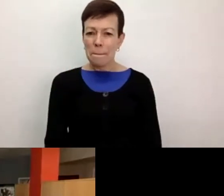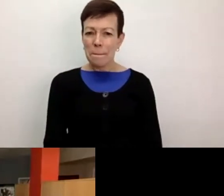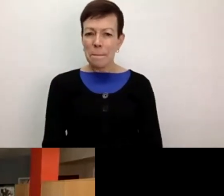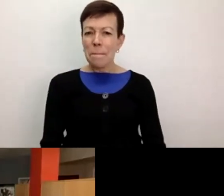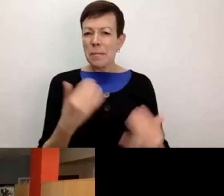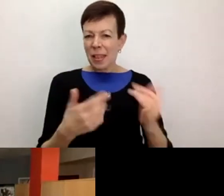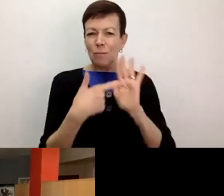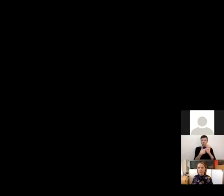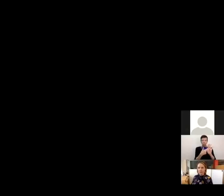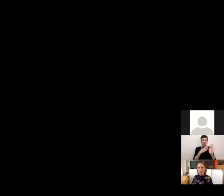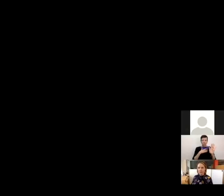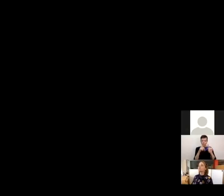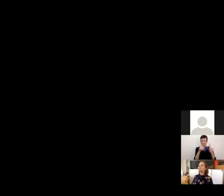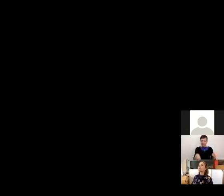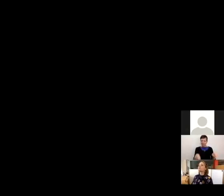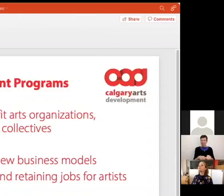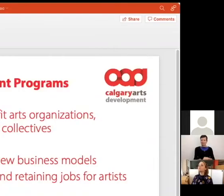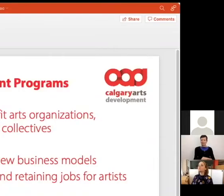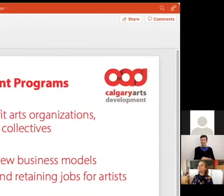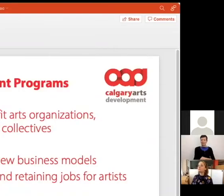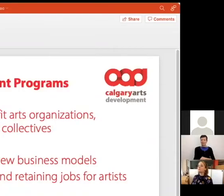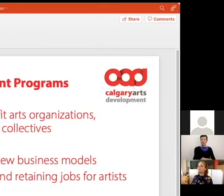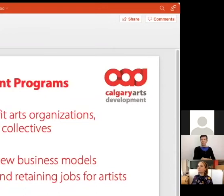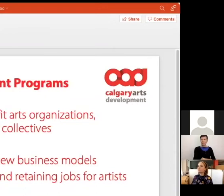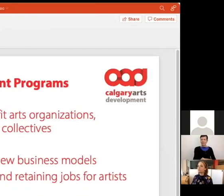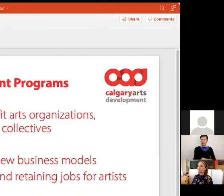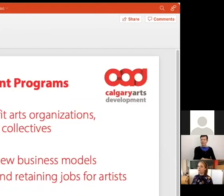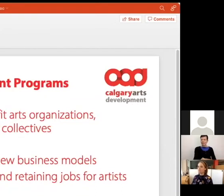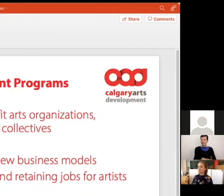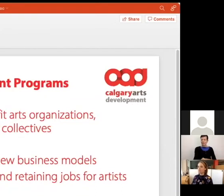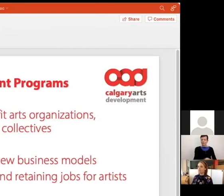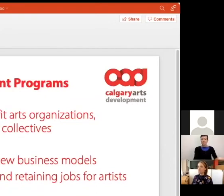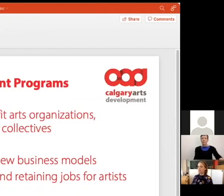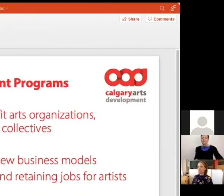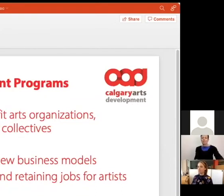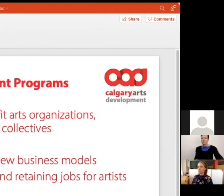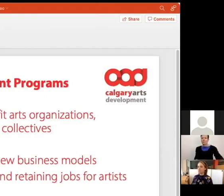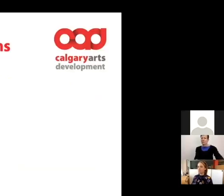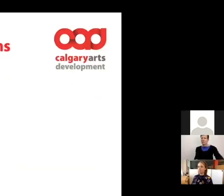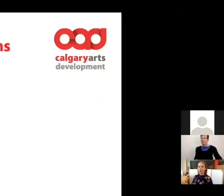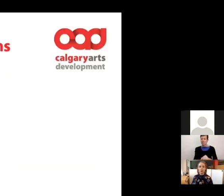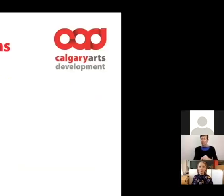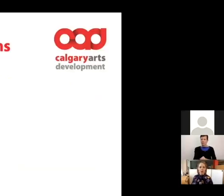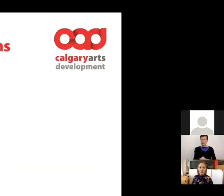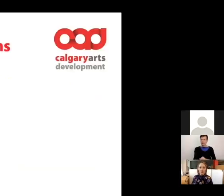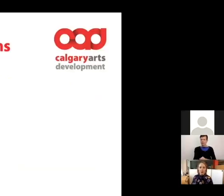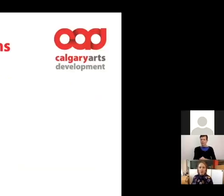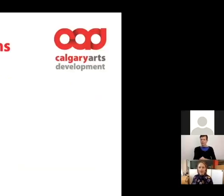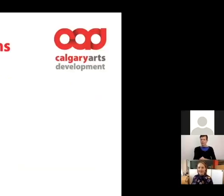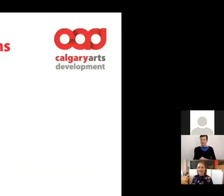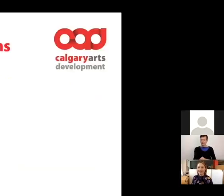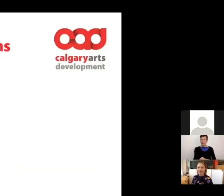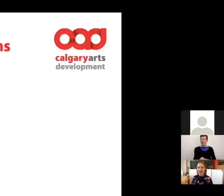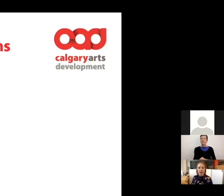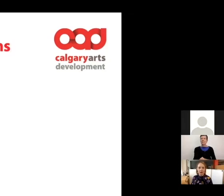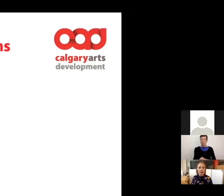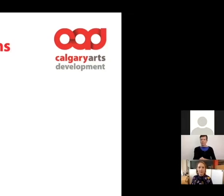All right.